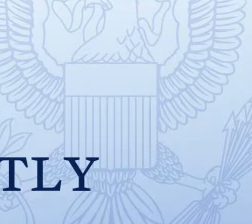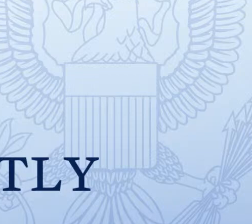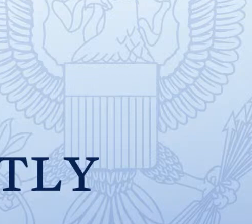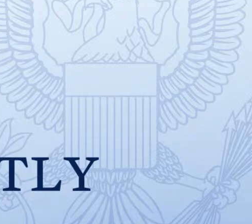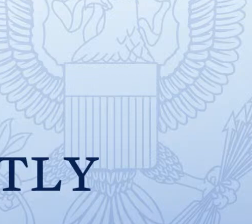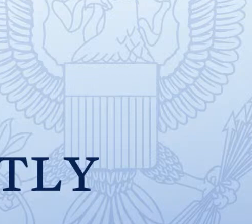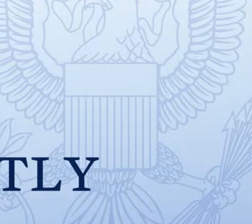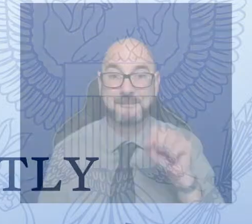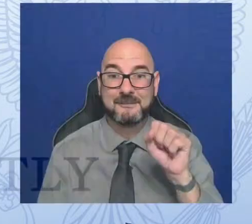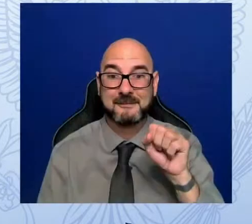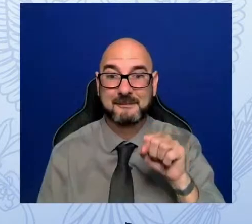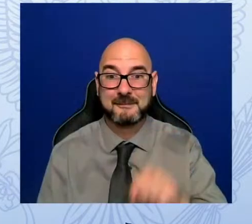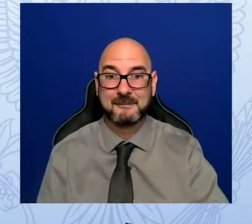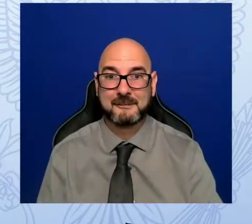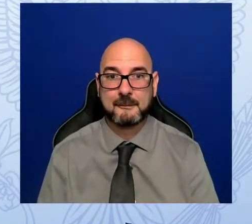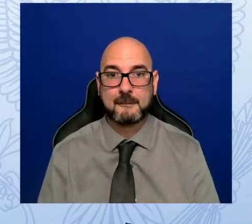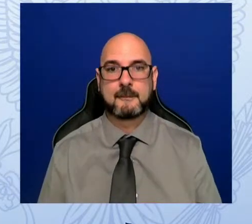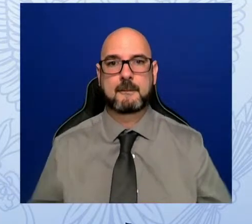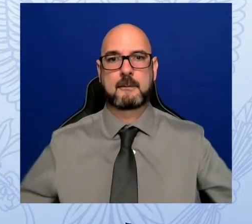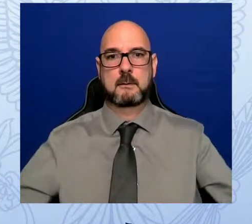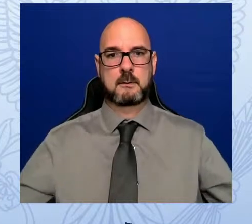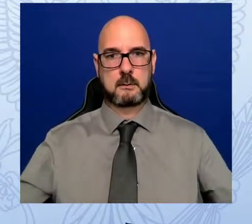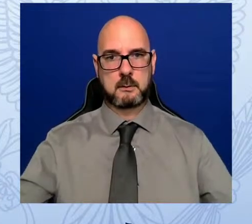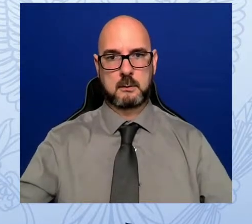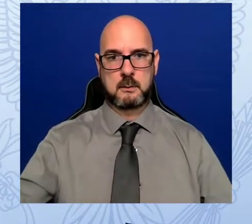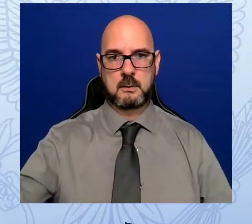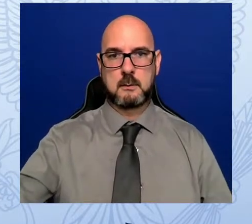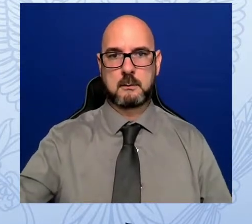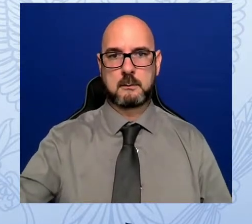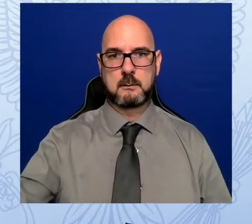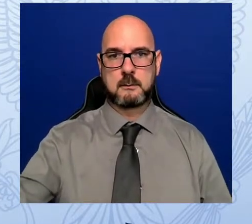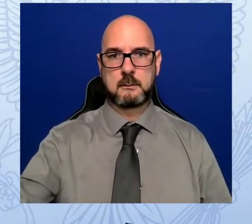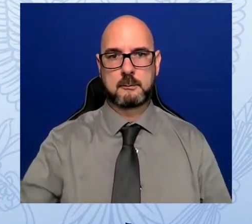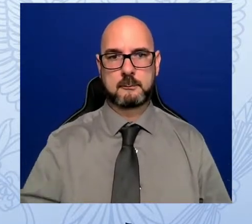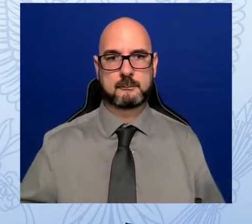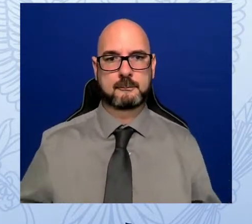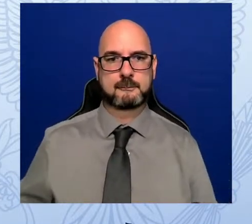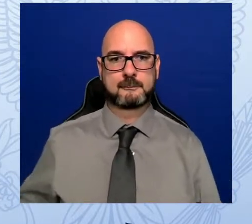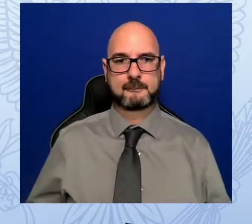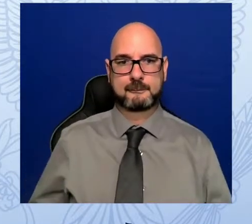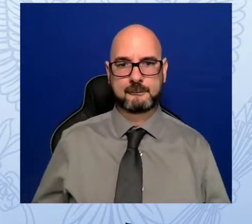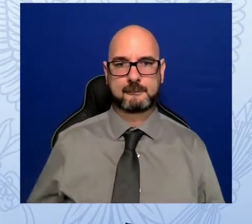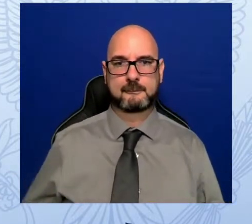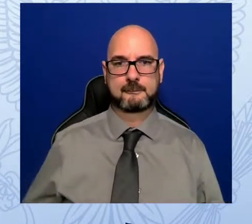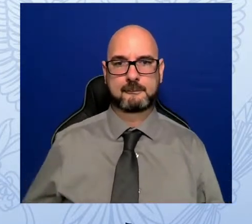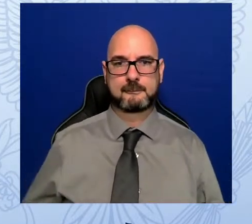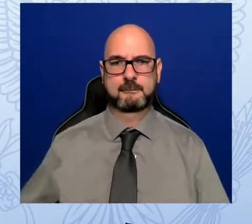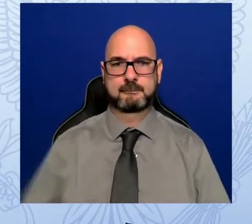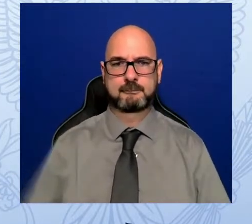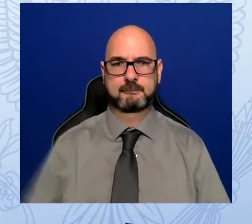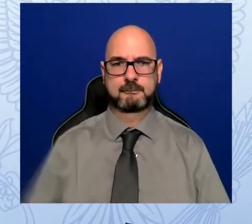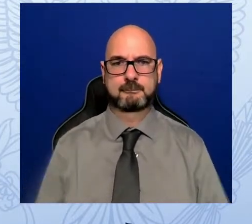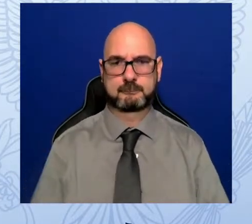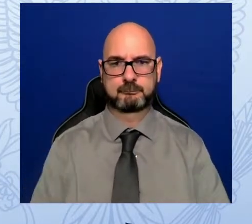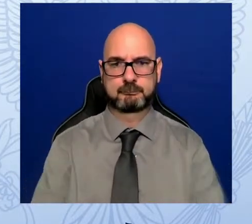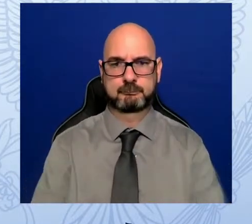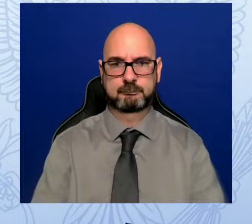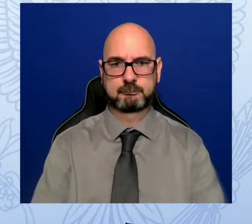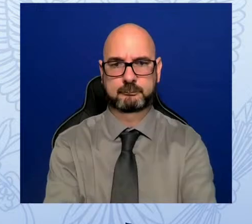Male Speaker: --affairs Denis McDonough. First Lieutenant Sammy Sullivan and Colonel Michael Sully Sullivan, U.S. Army retired and executive director